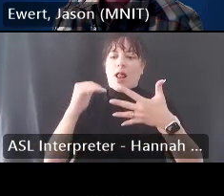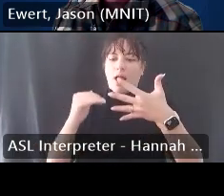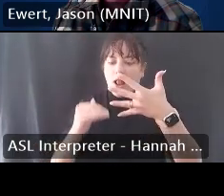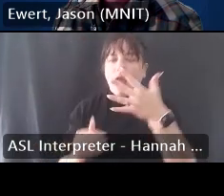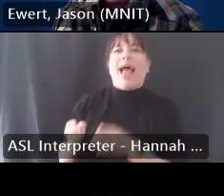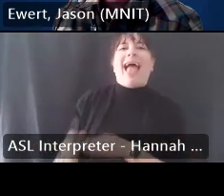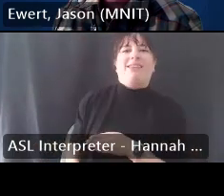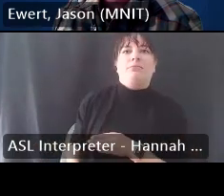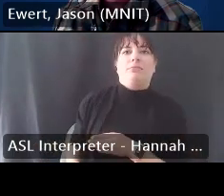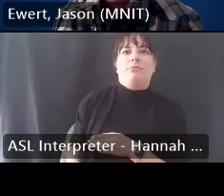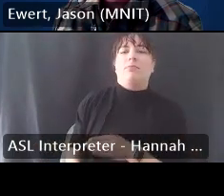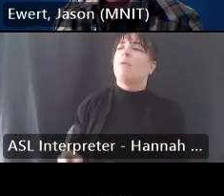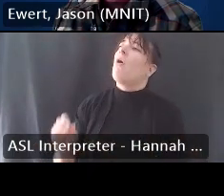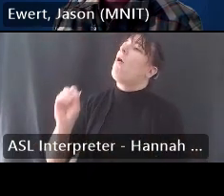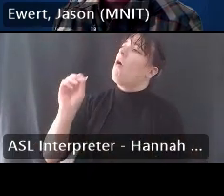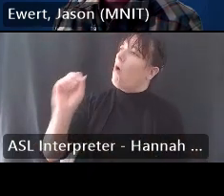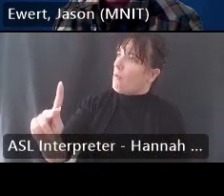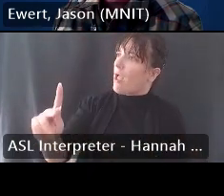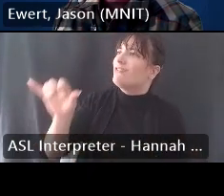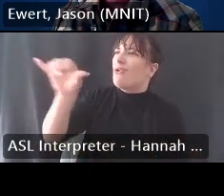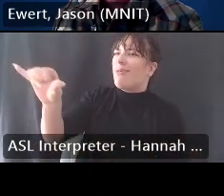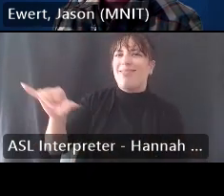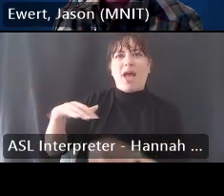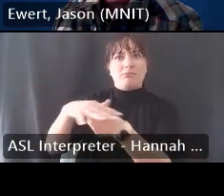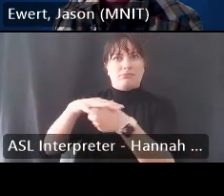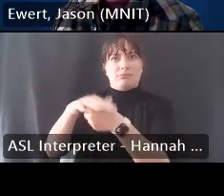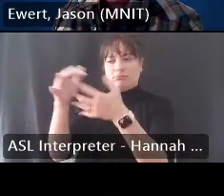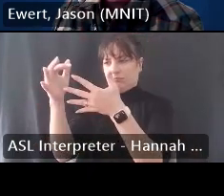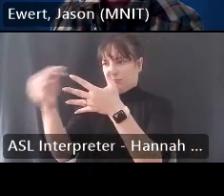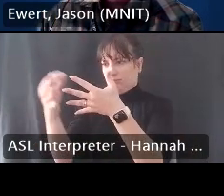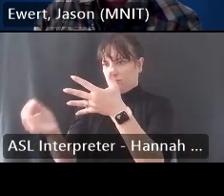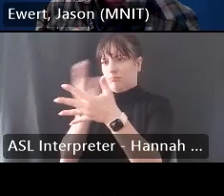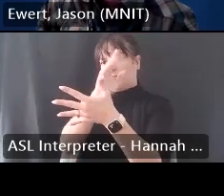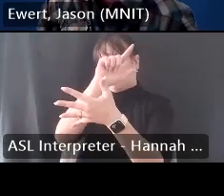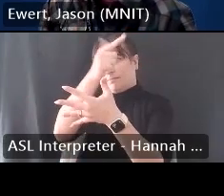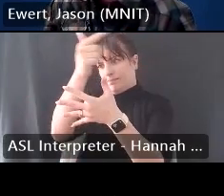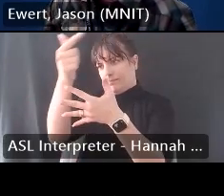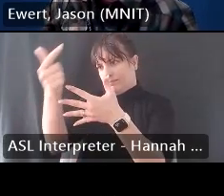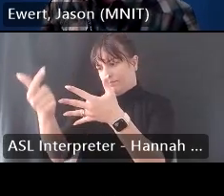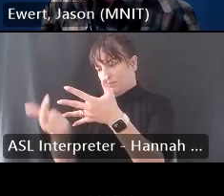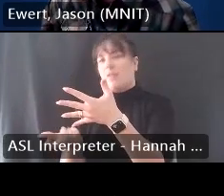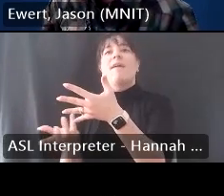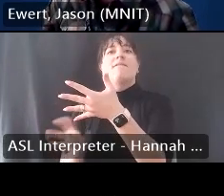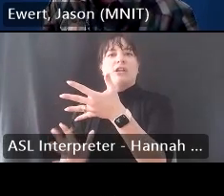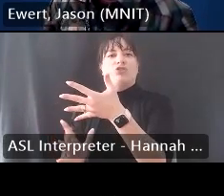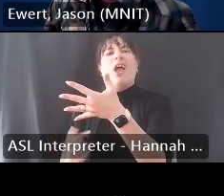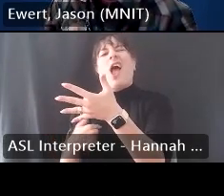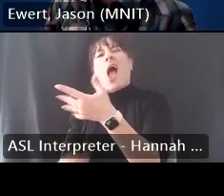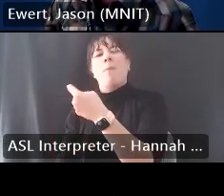and I've gone through the options that I can choose here. I'm going to go back and choose for social factors.